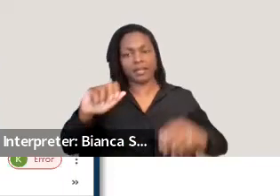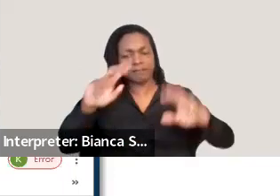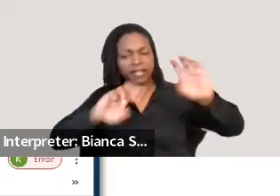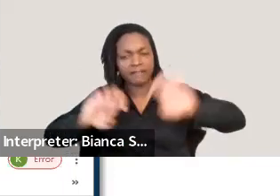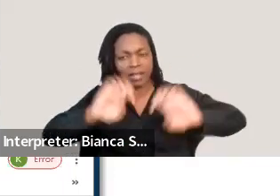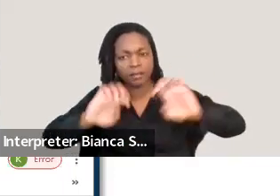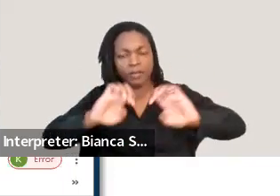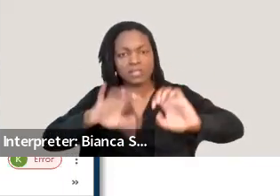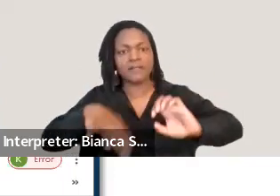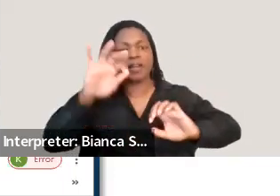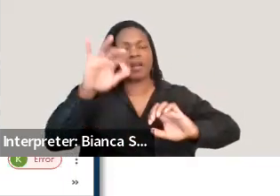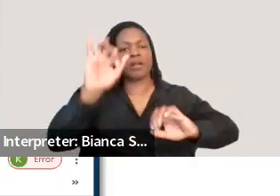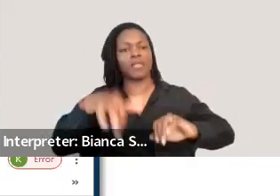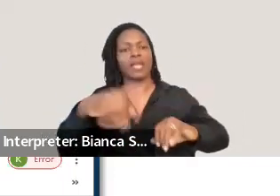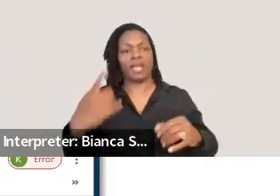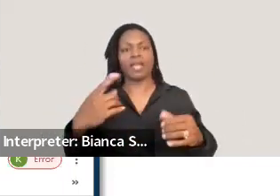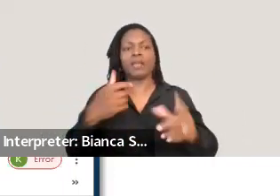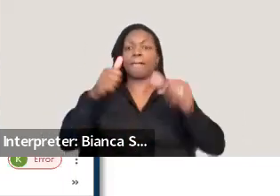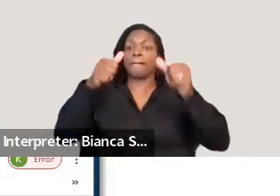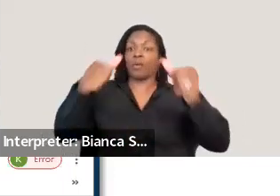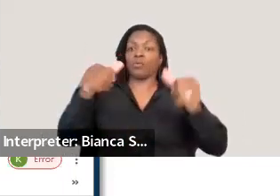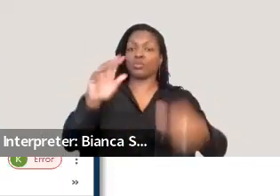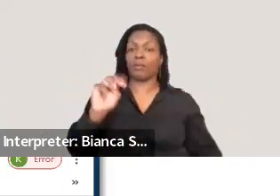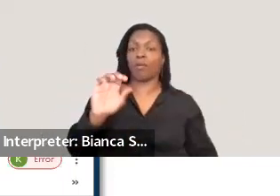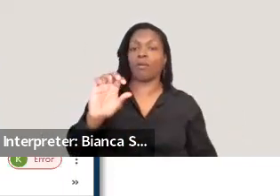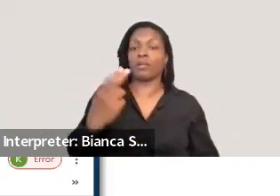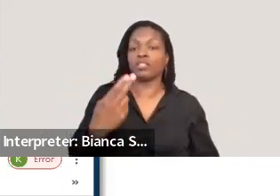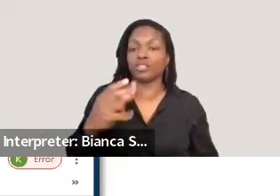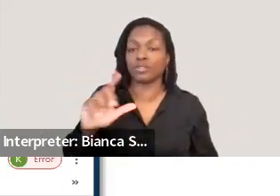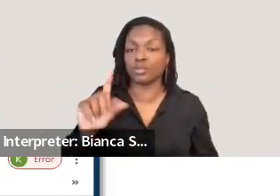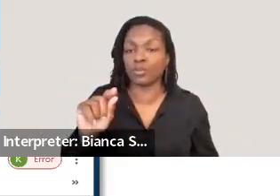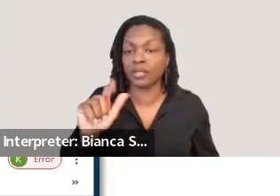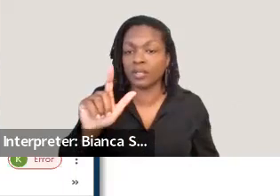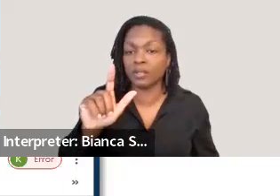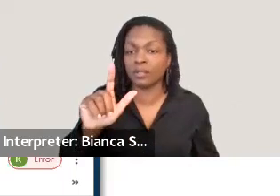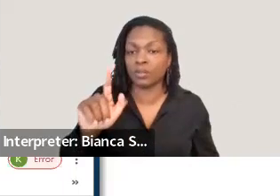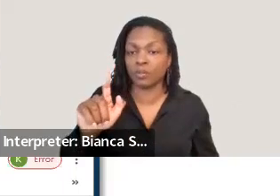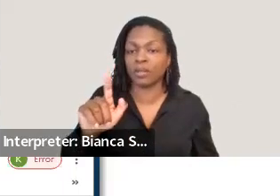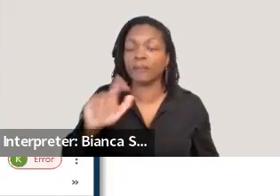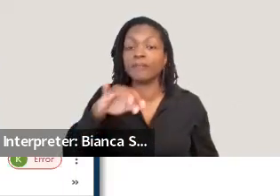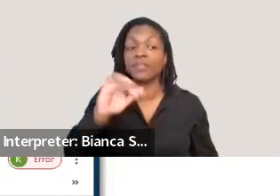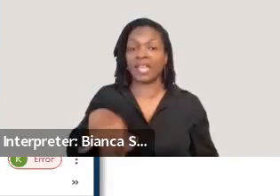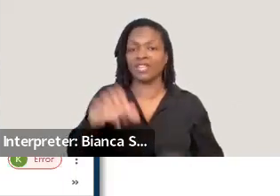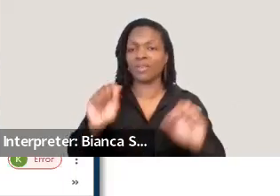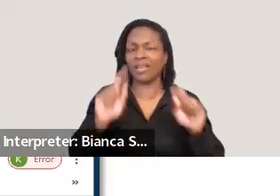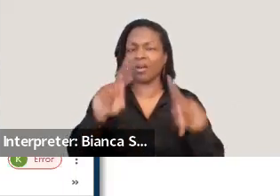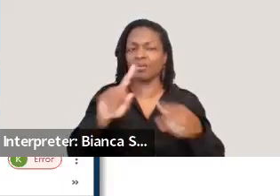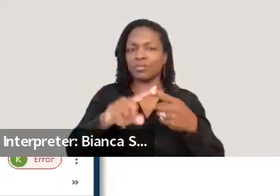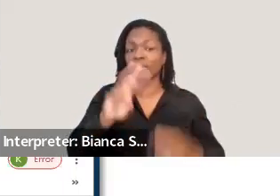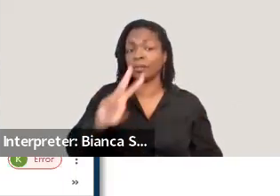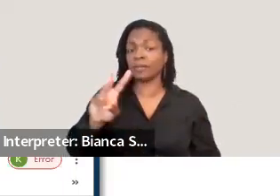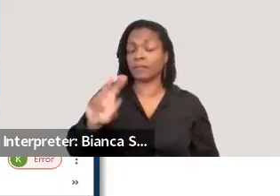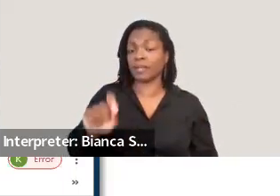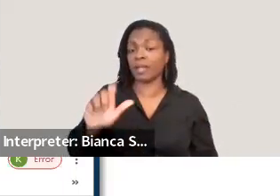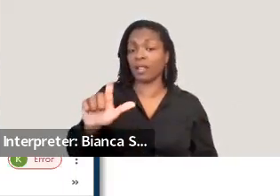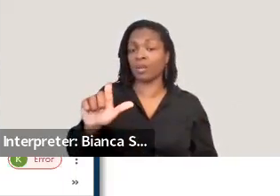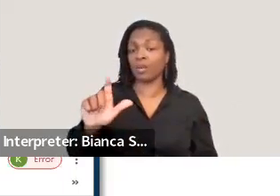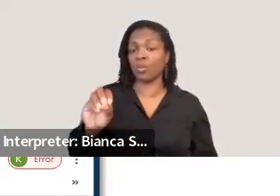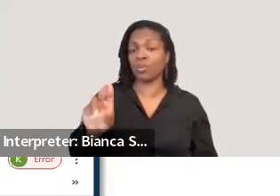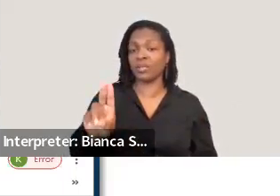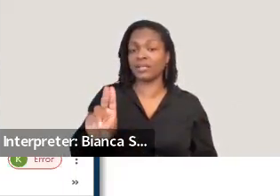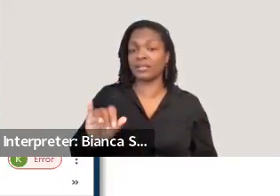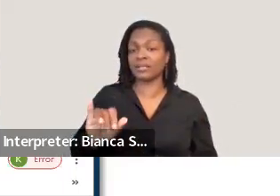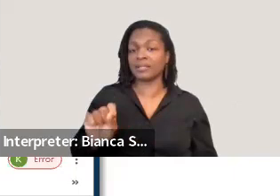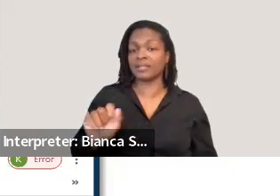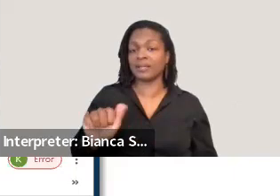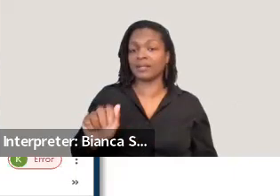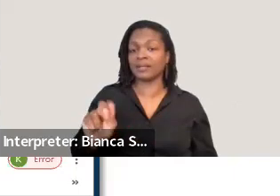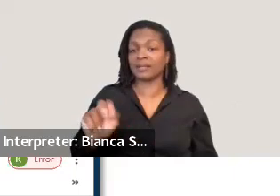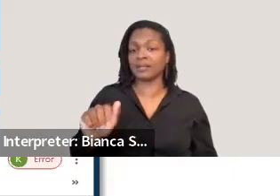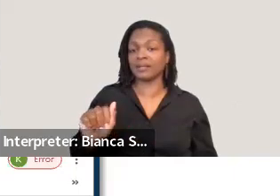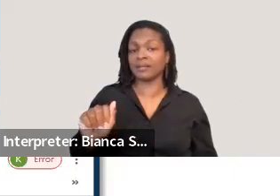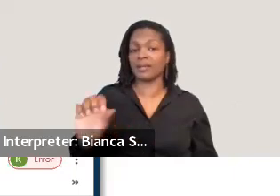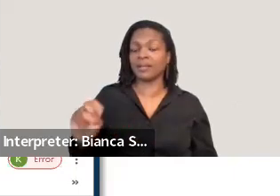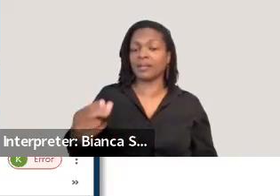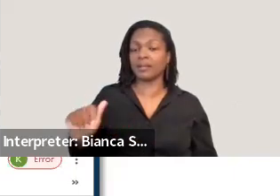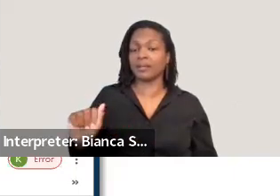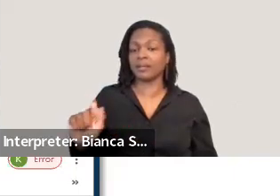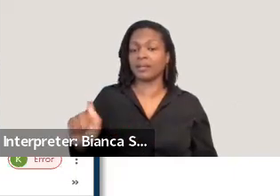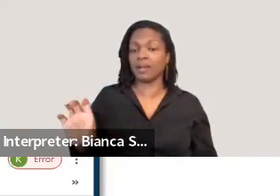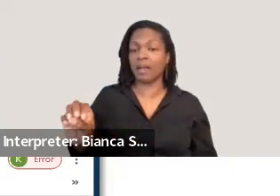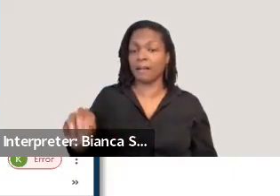That Louisiana shot.com will also drop that link in the chat. And there you'll find framed around this framework.